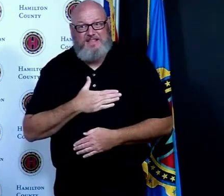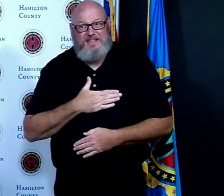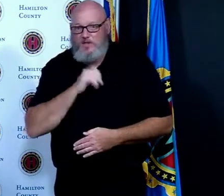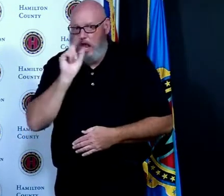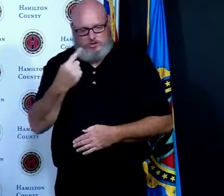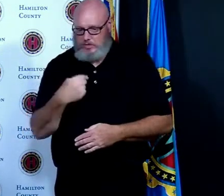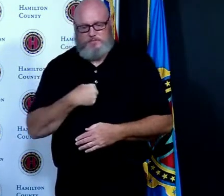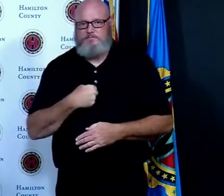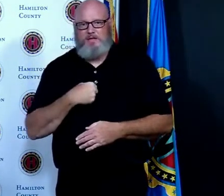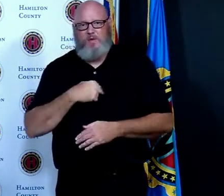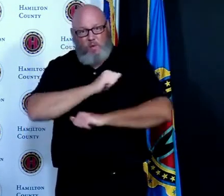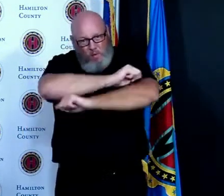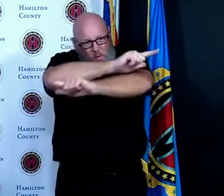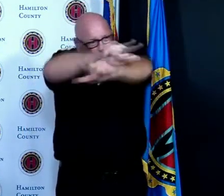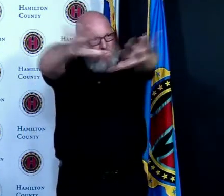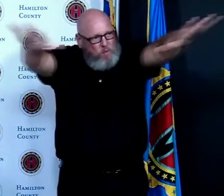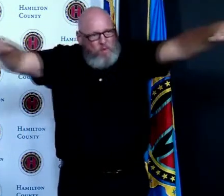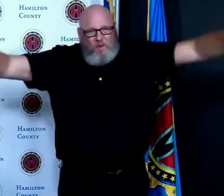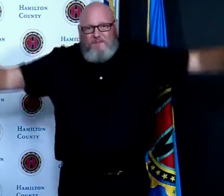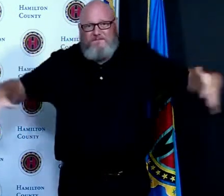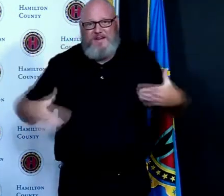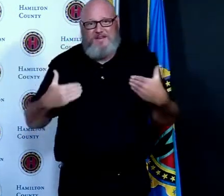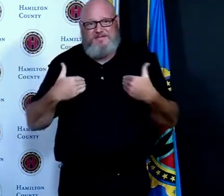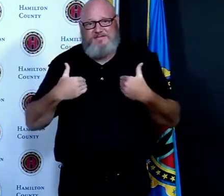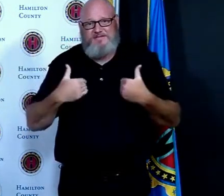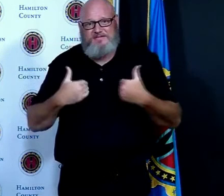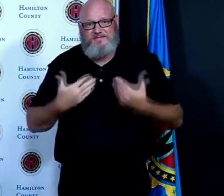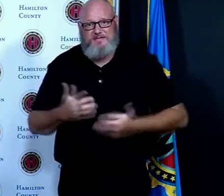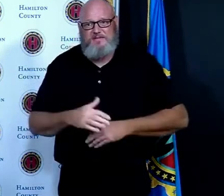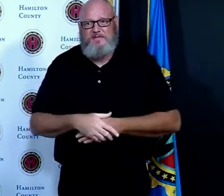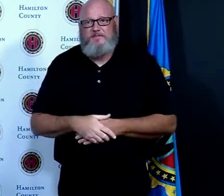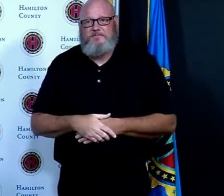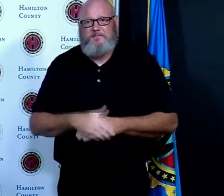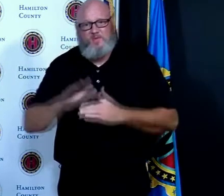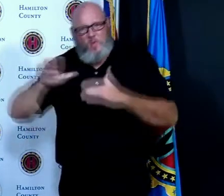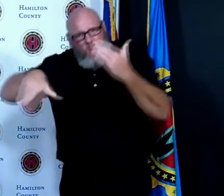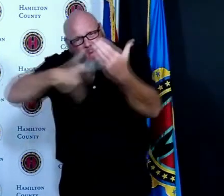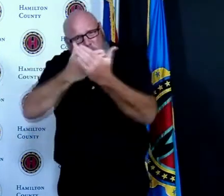if that is not compelling enough there are other sticks that we think might come down